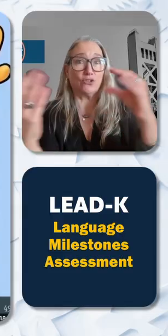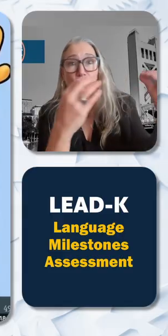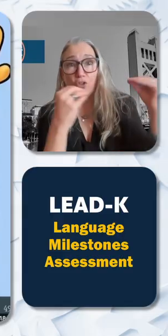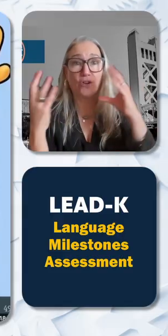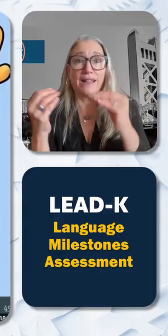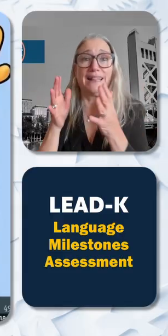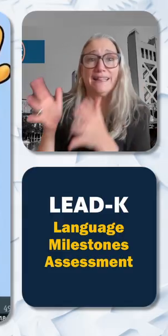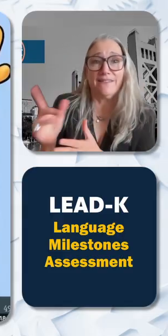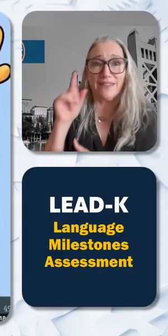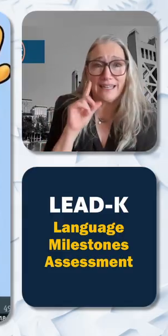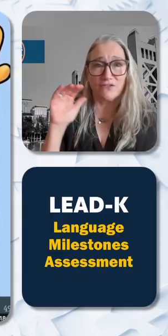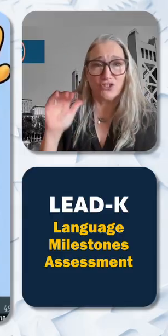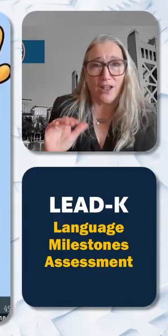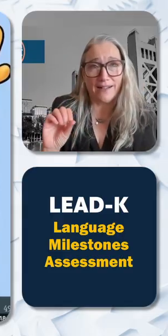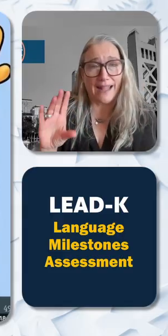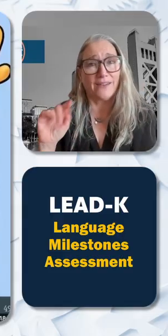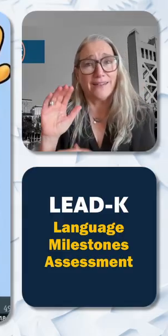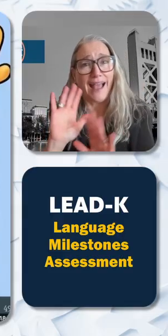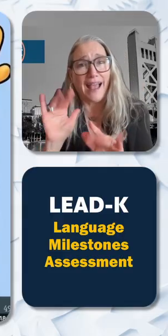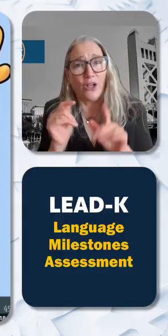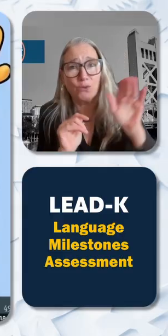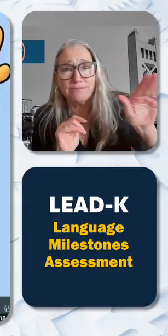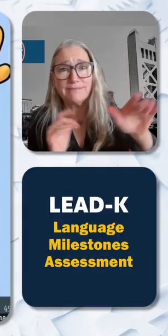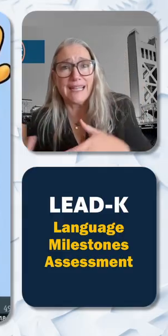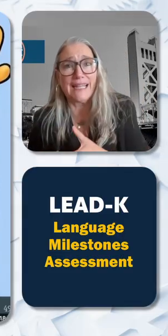dinner time, where everyone is having a conversation, and usually the deaf